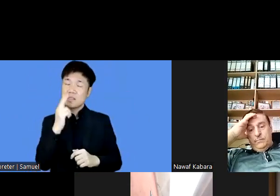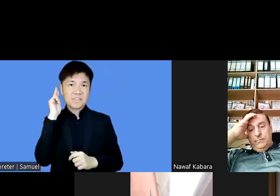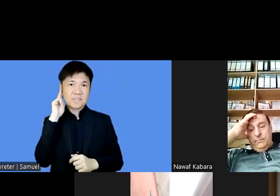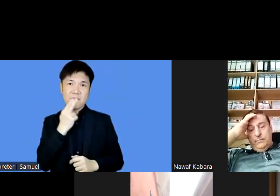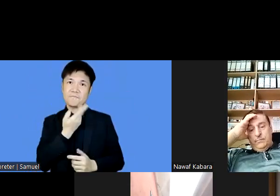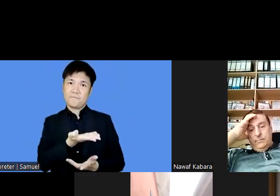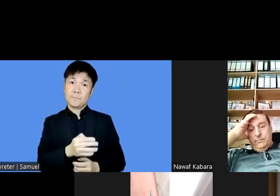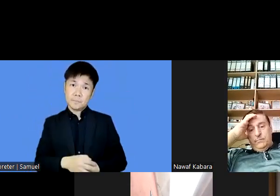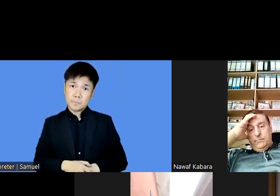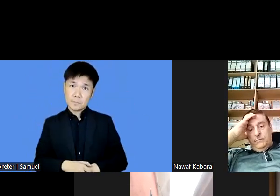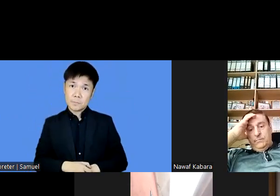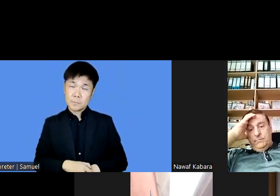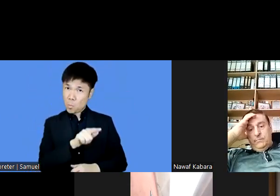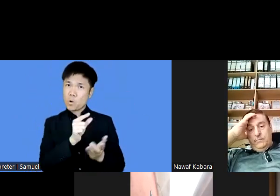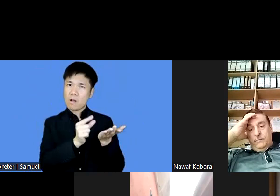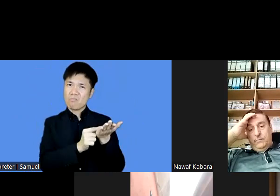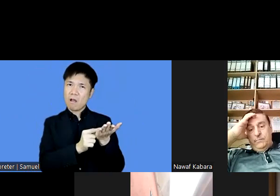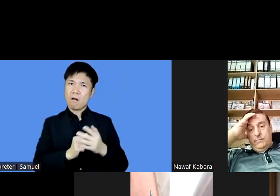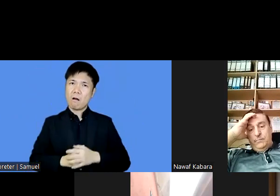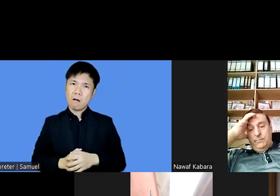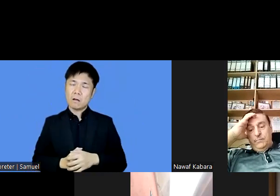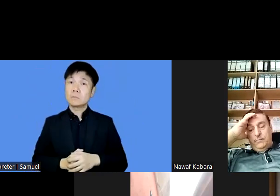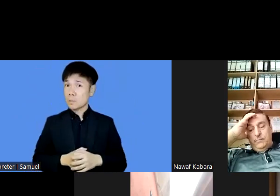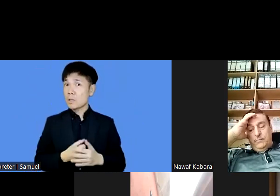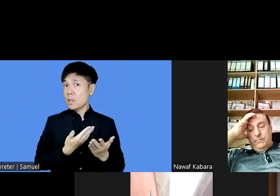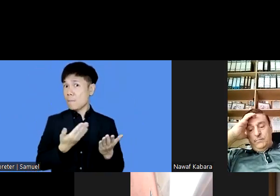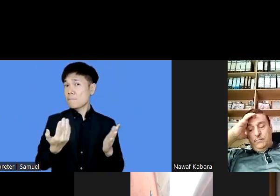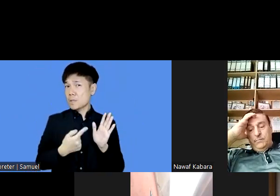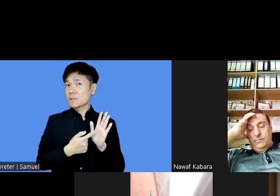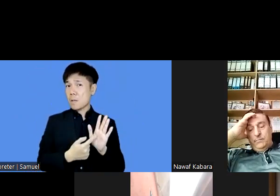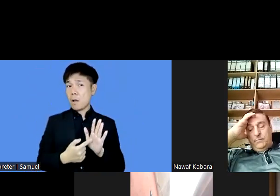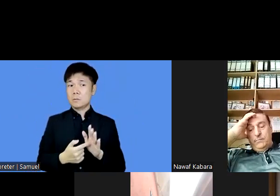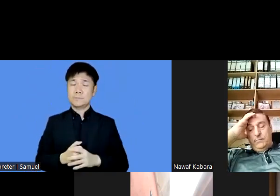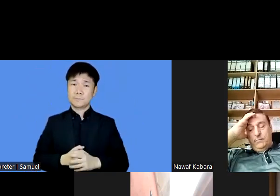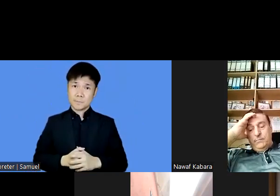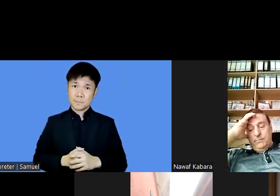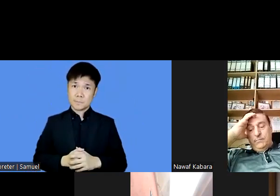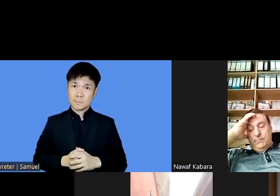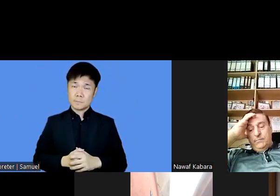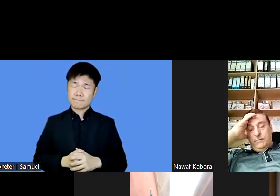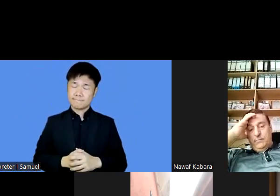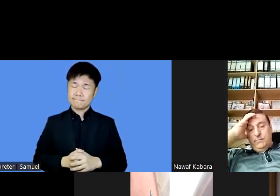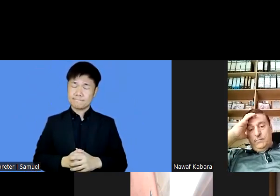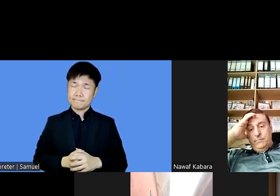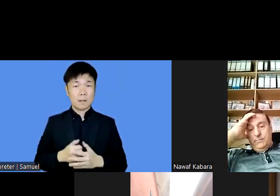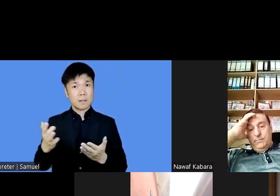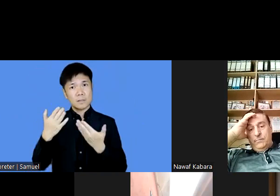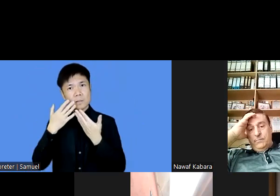So these are extreme examples, but we do have a lot of examples like that. Thank you so much for highlighting those, Nawaf.